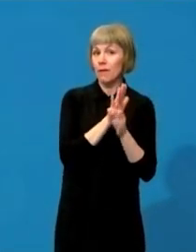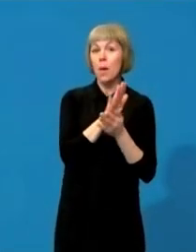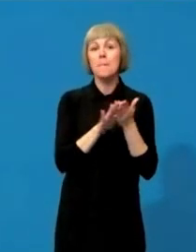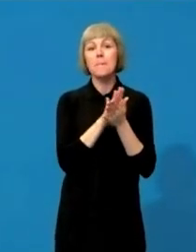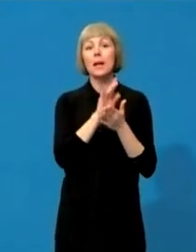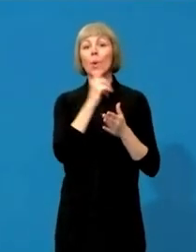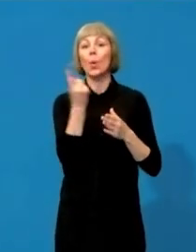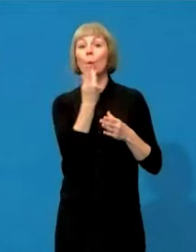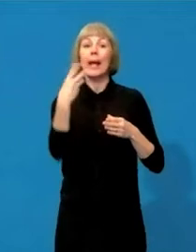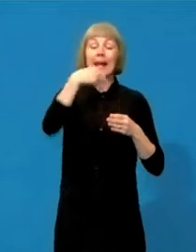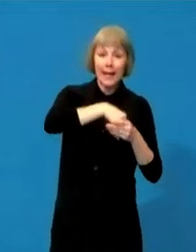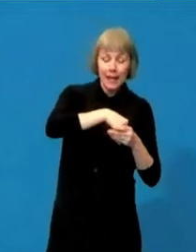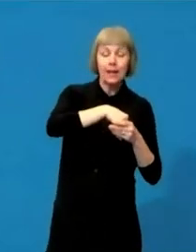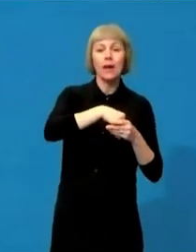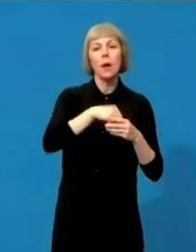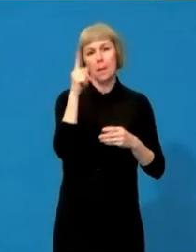Fitzroy for people in the Fitzroy?